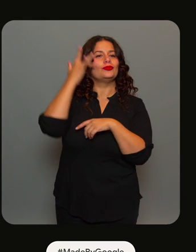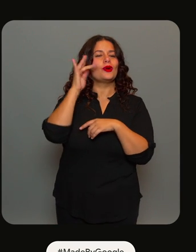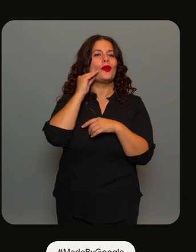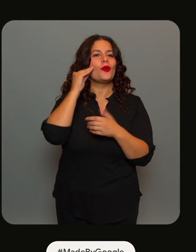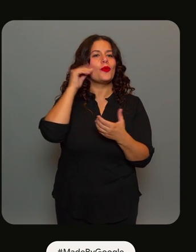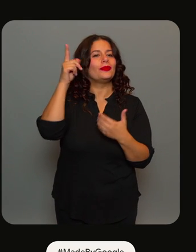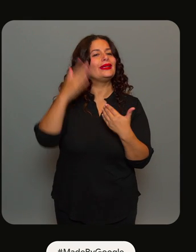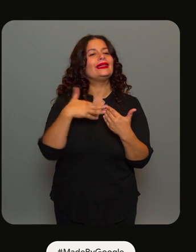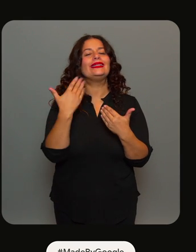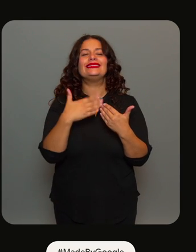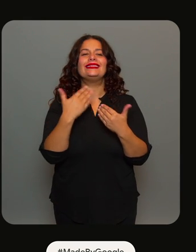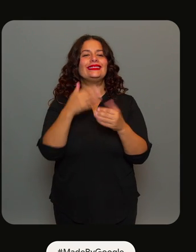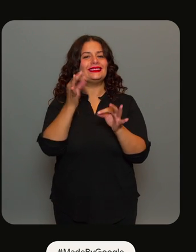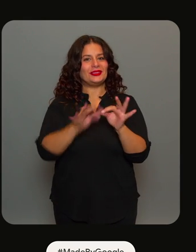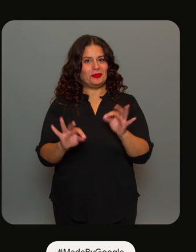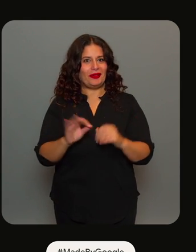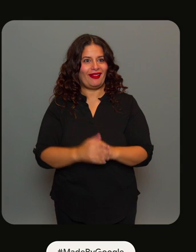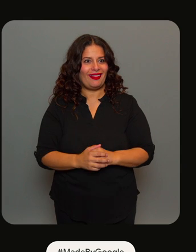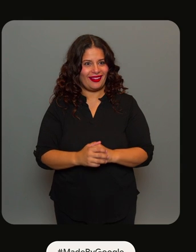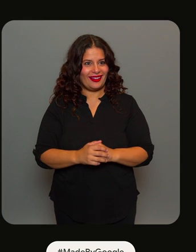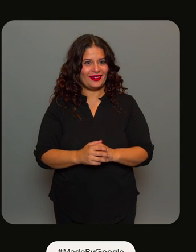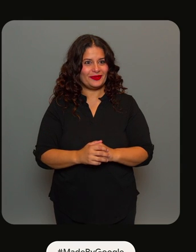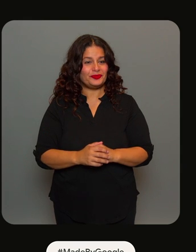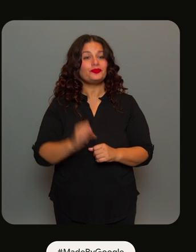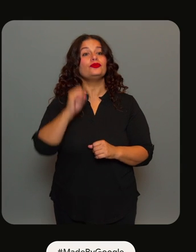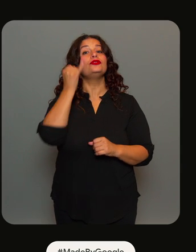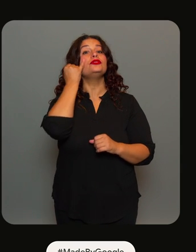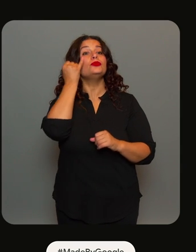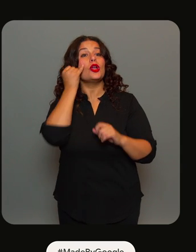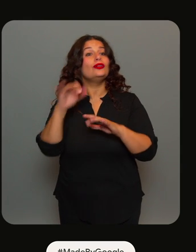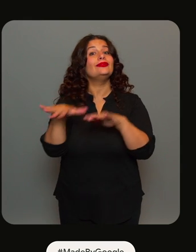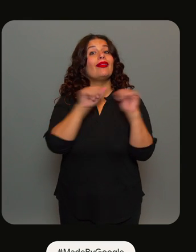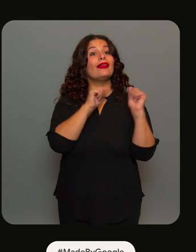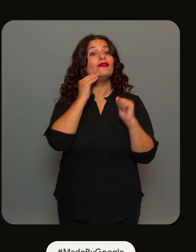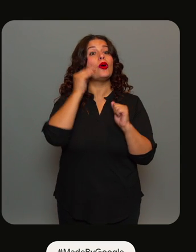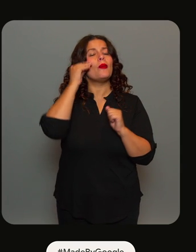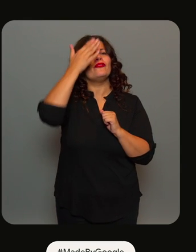home. Forgot to turn out the lights and lock your doors as you rush to work?